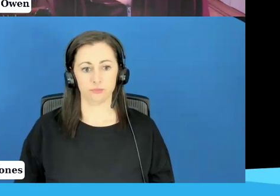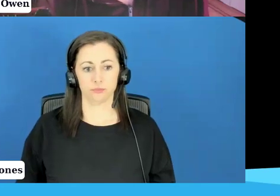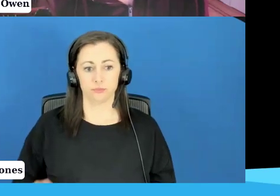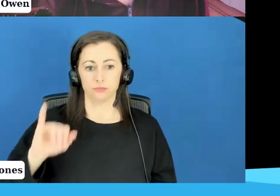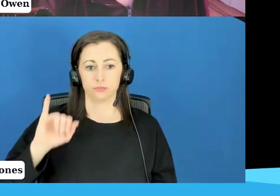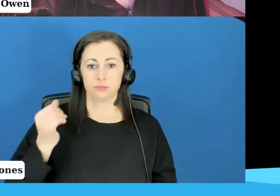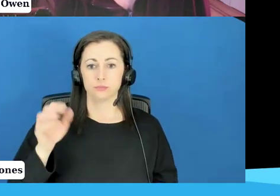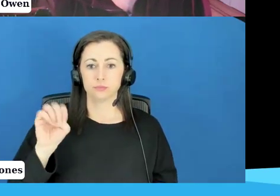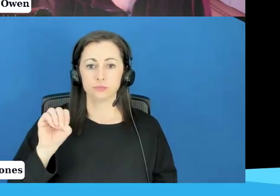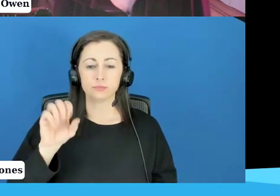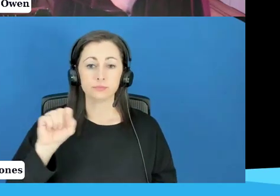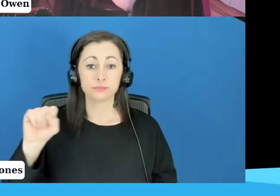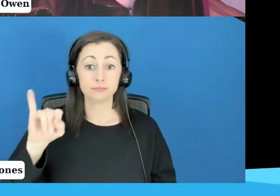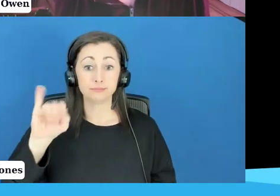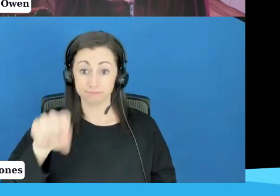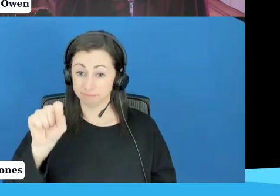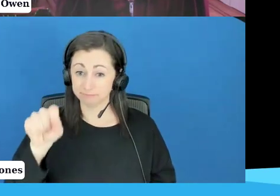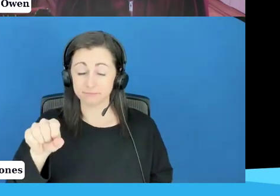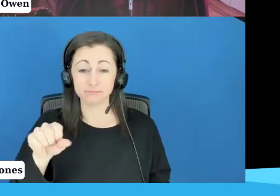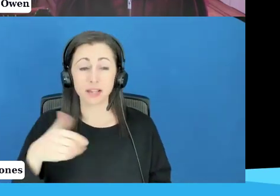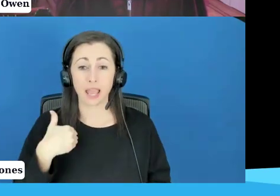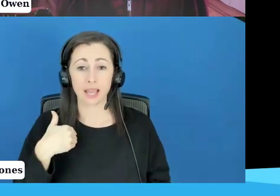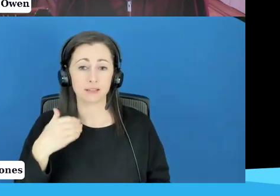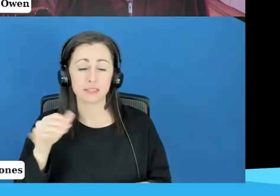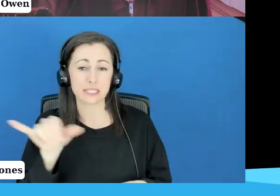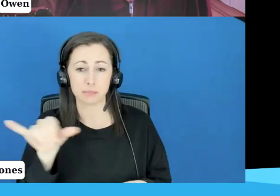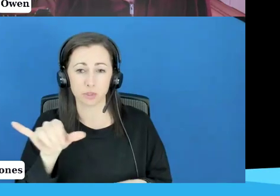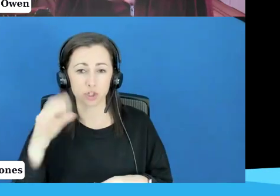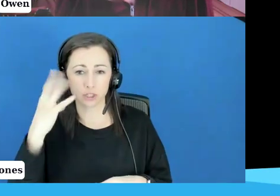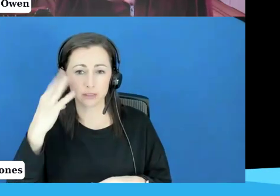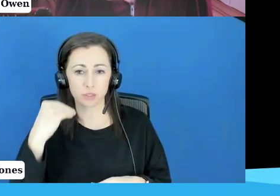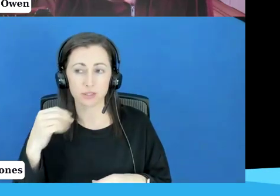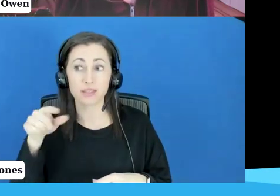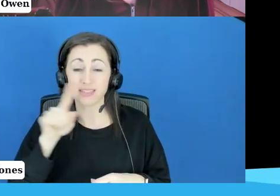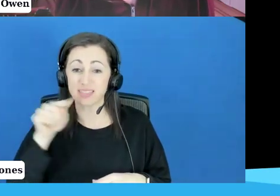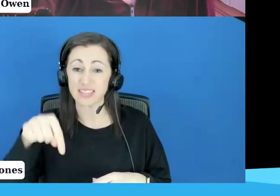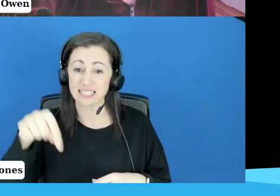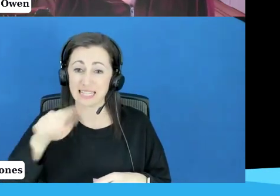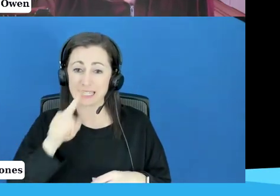Yeah. I kind of had the same experience. Let's be honest. This is a small, unique community